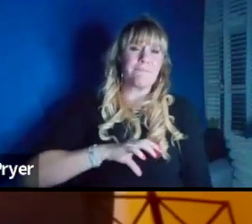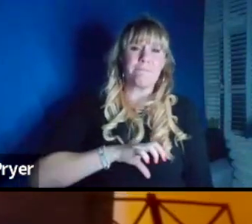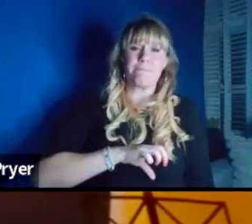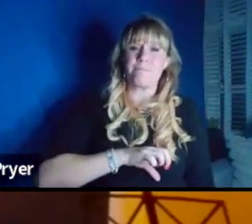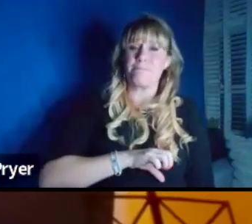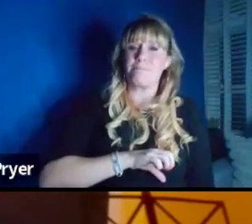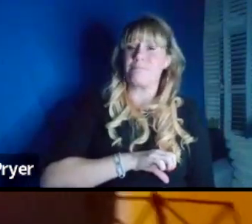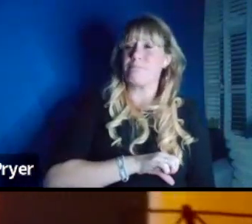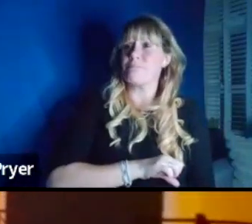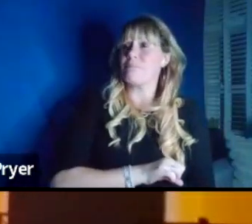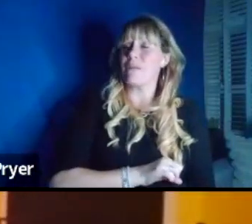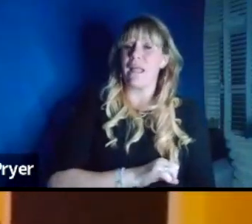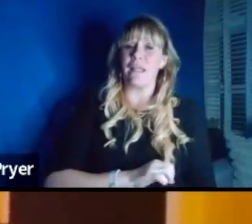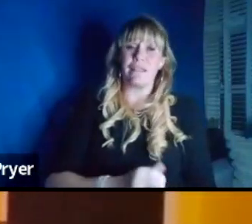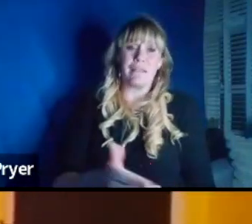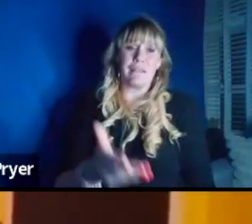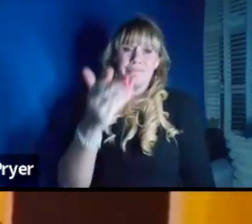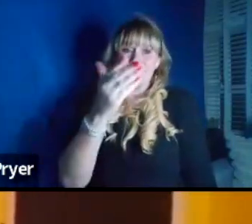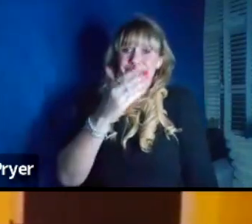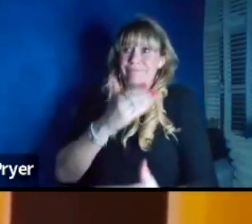Baby, can I hold you tonight?